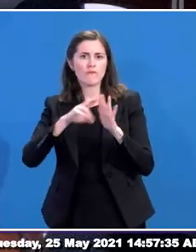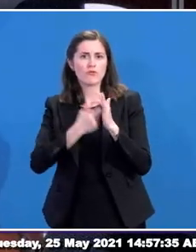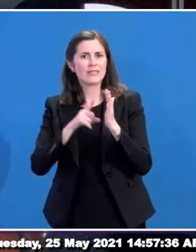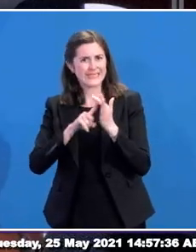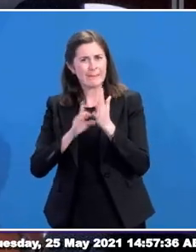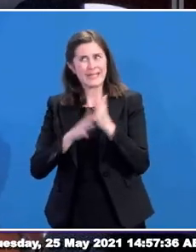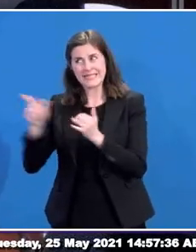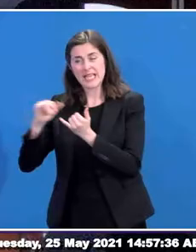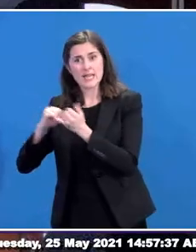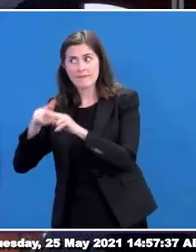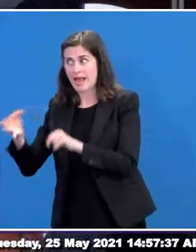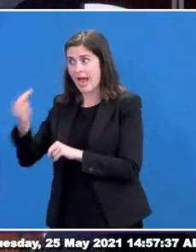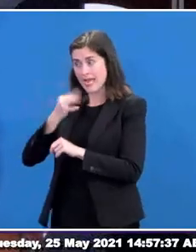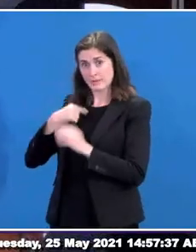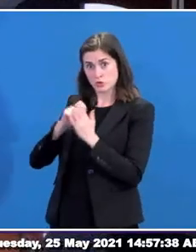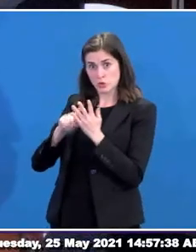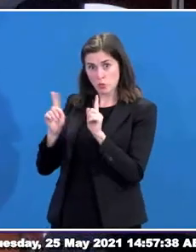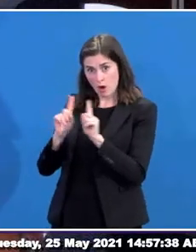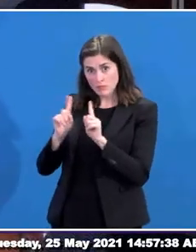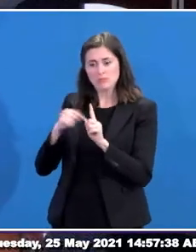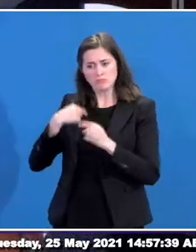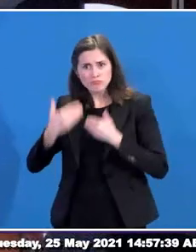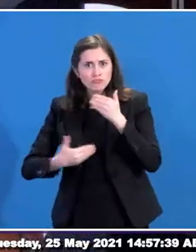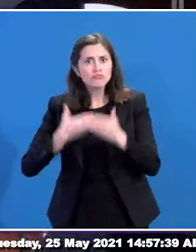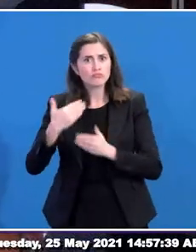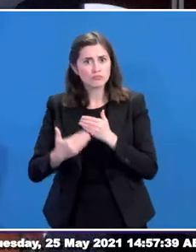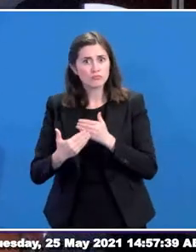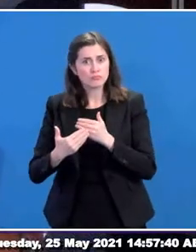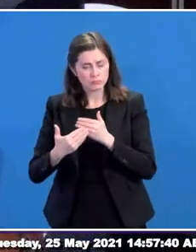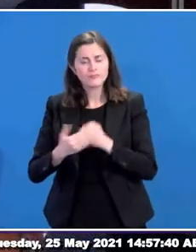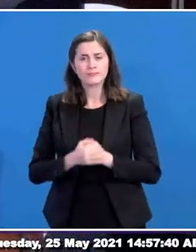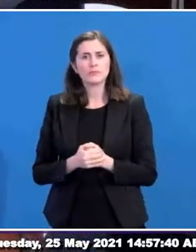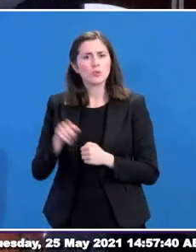In your statement you have also assisted the Royal Commission in understanding